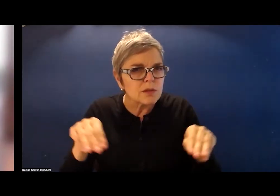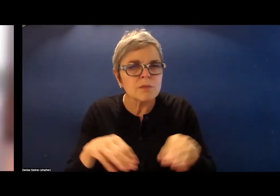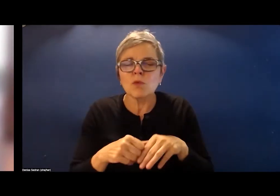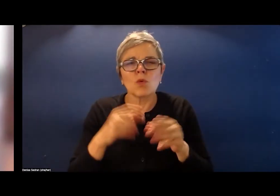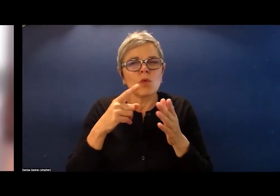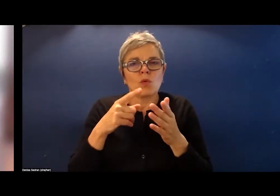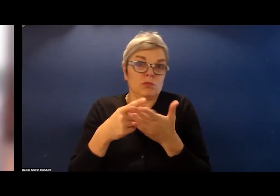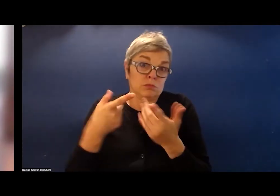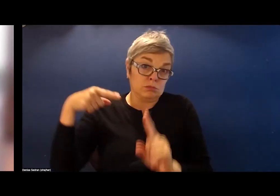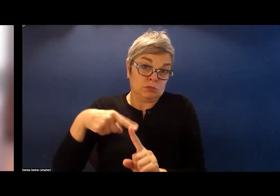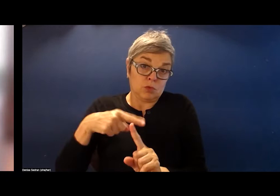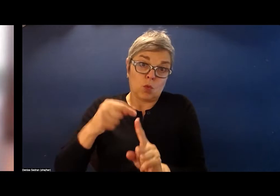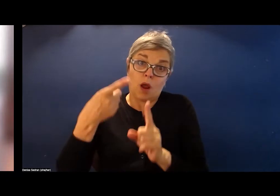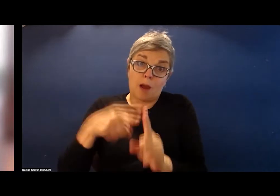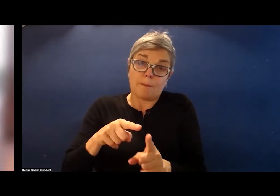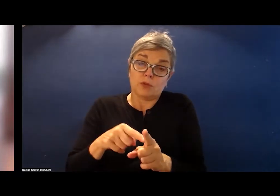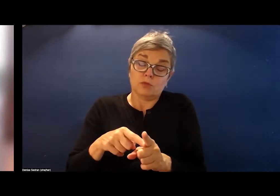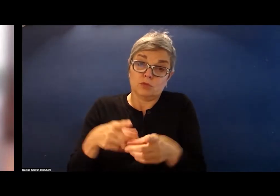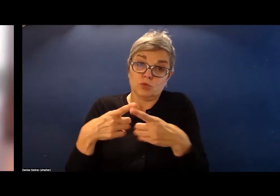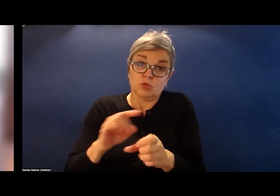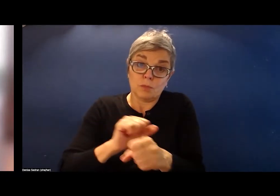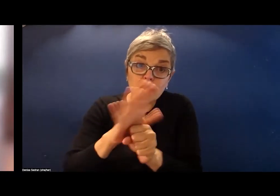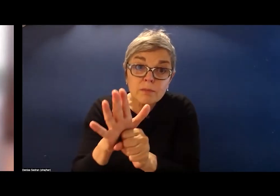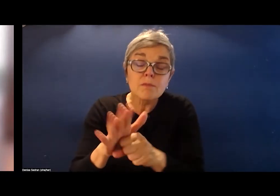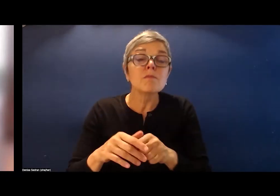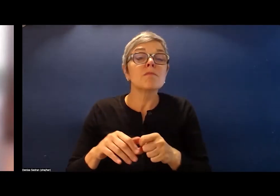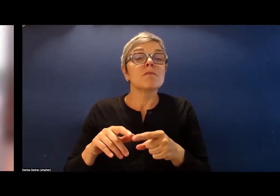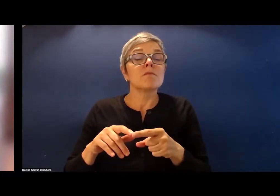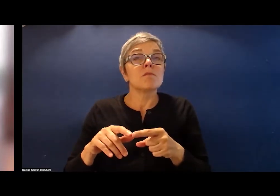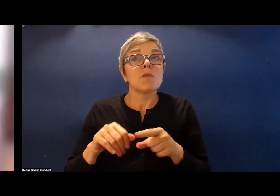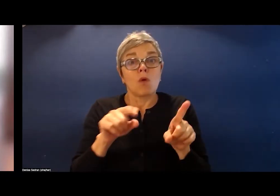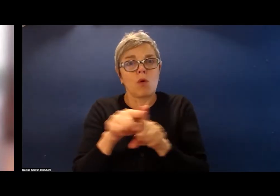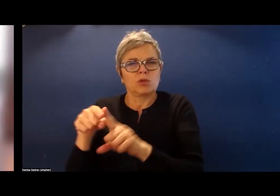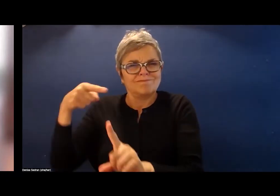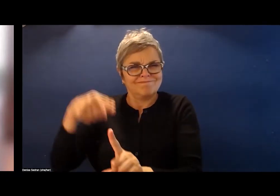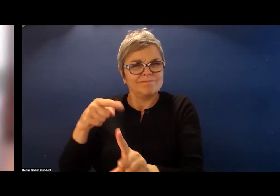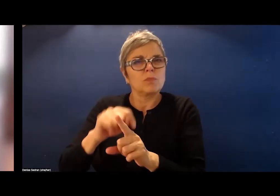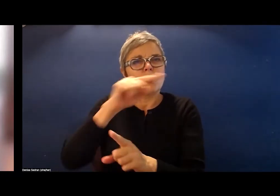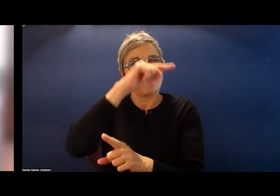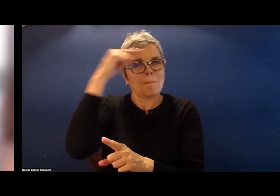during the pandemic and particularly during the Black Lives Matter